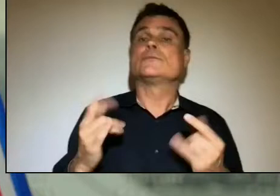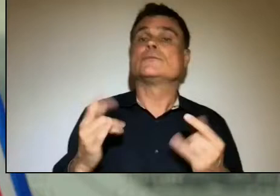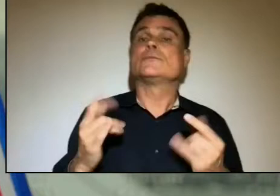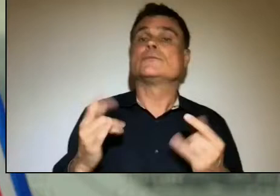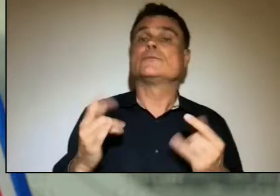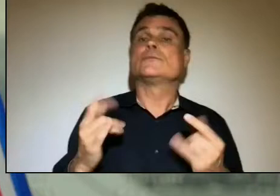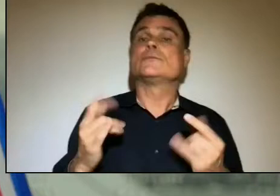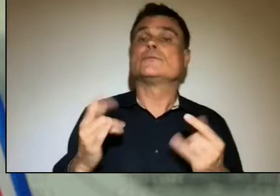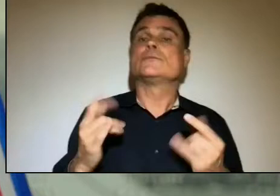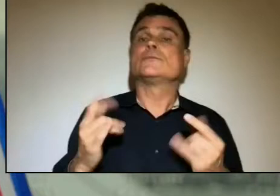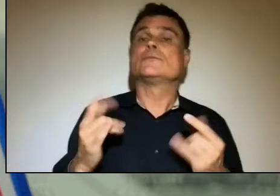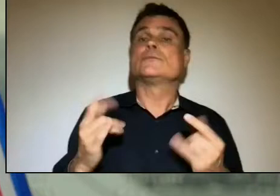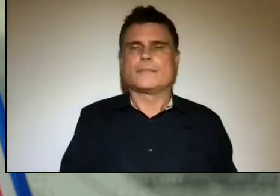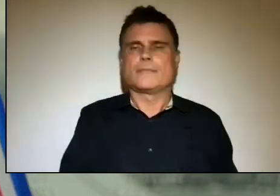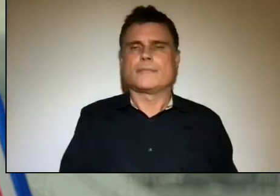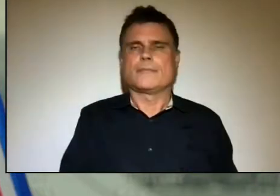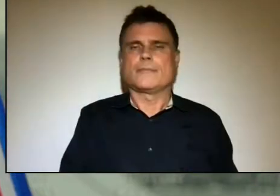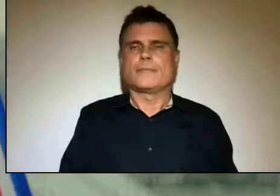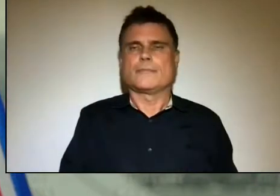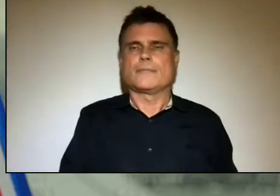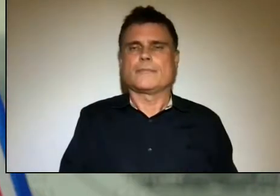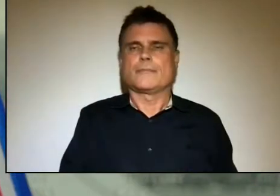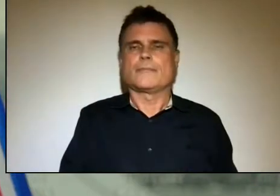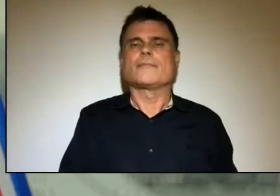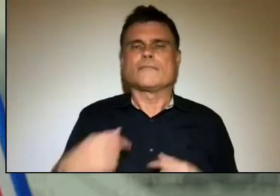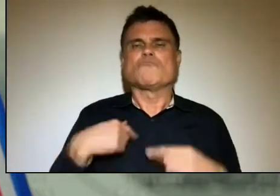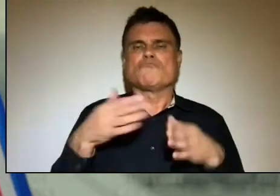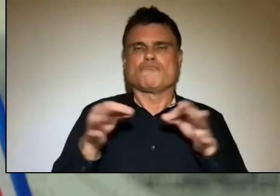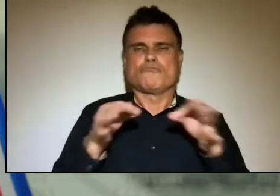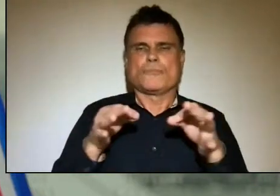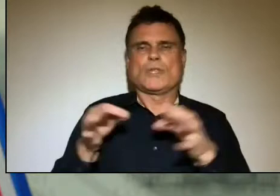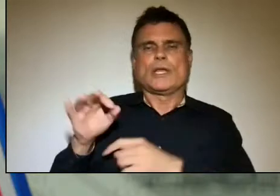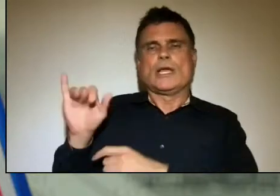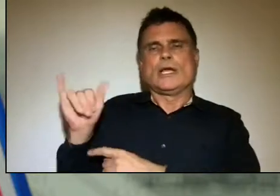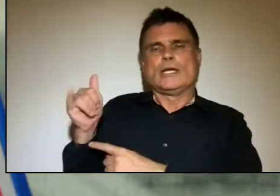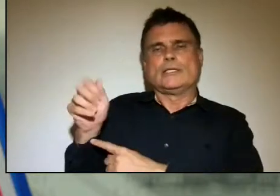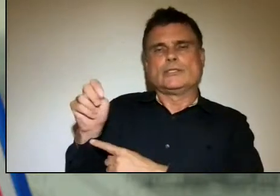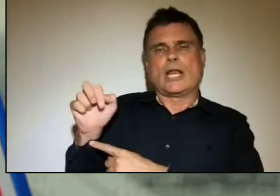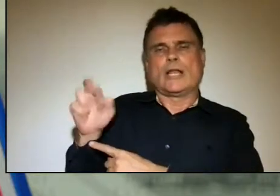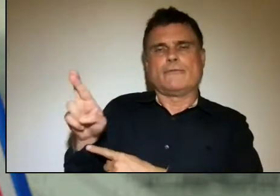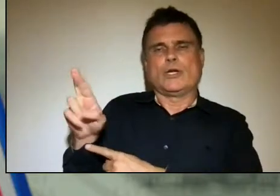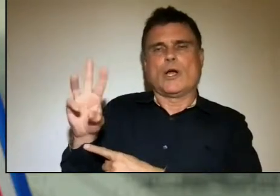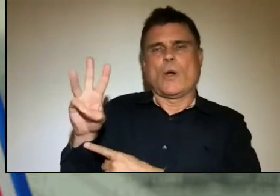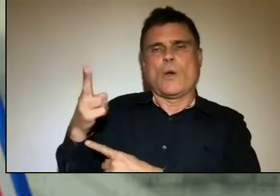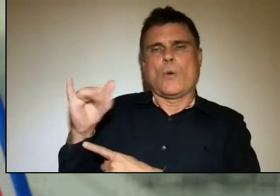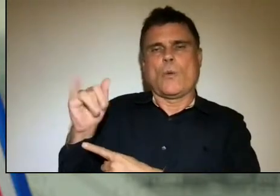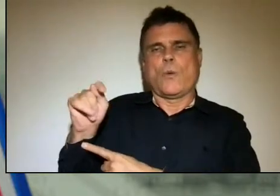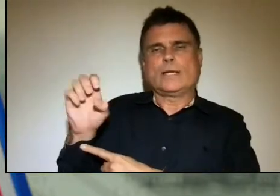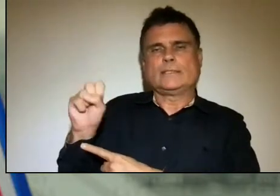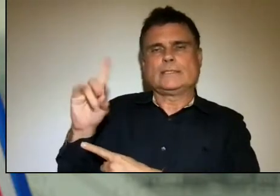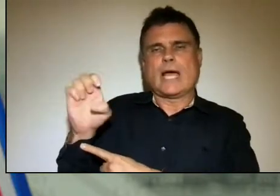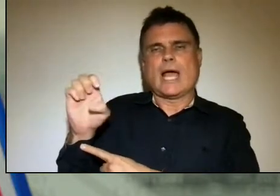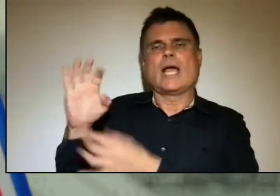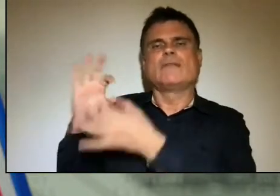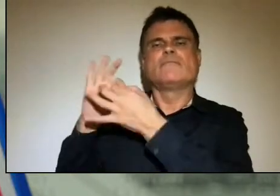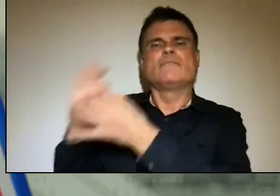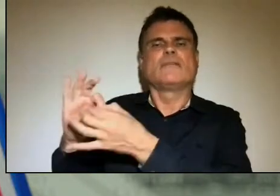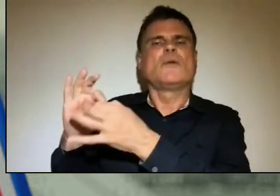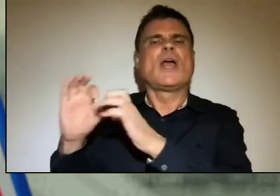Then you'll be hearing from Minister Jennifer Whiteside on